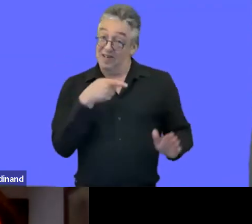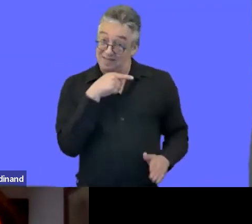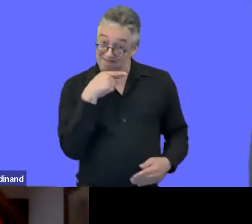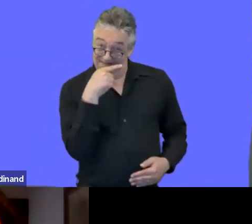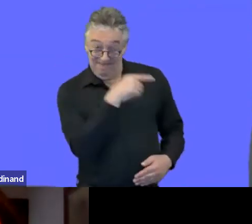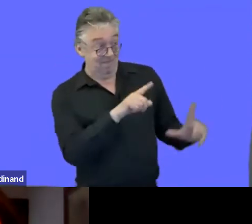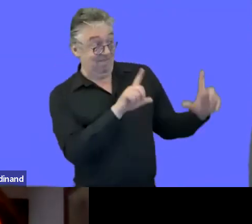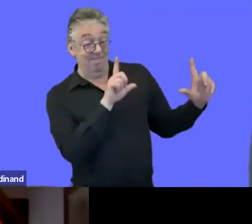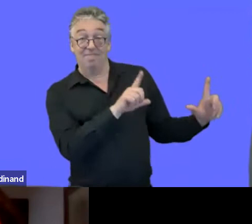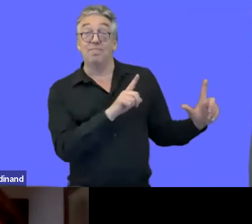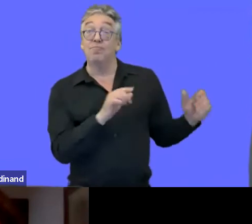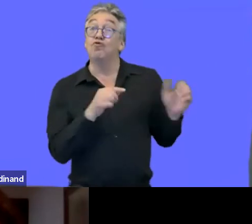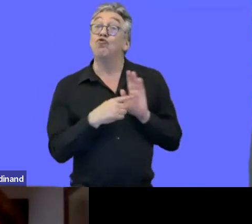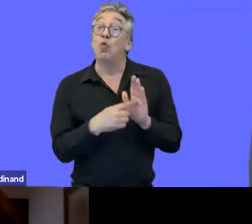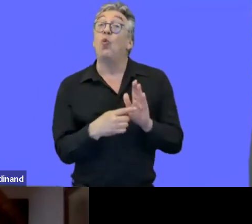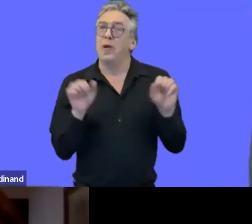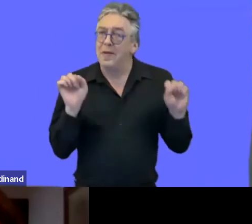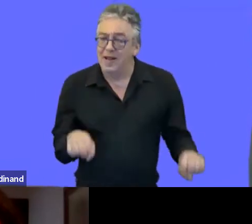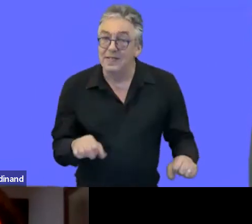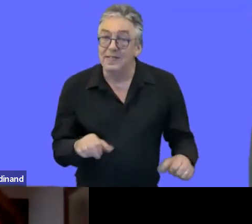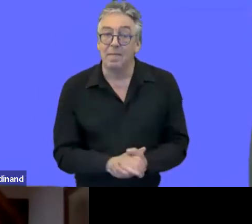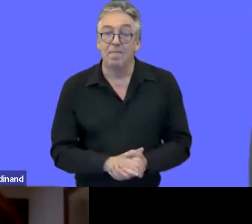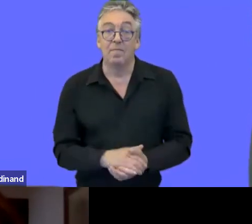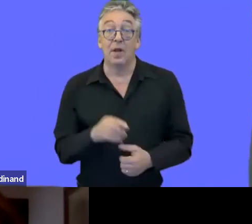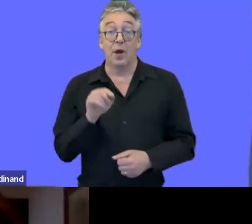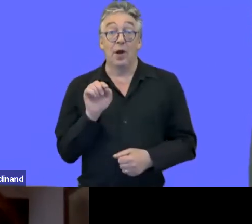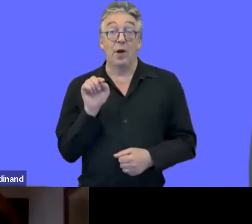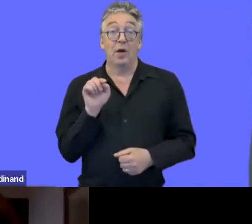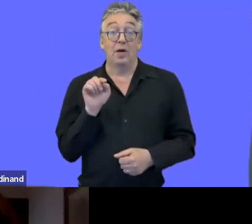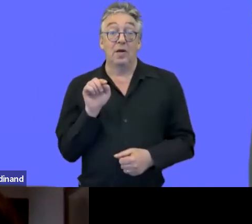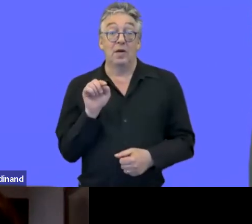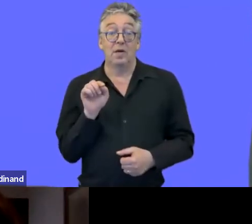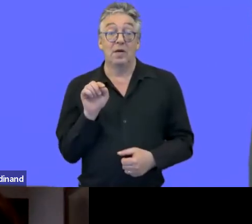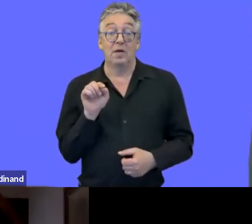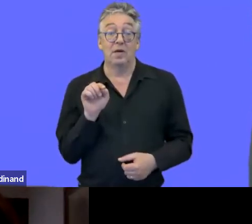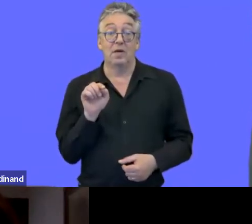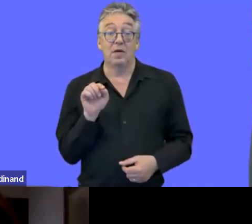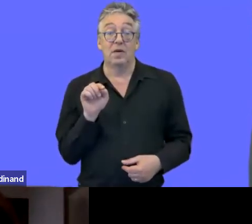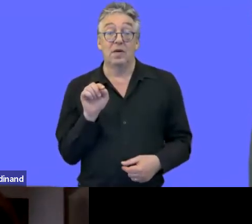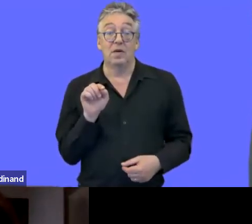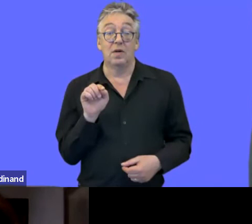because this inquiry was instituted against the denial of abortion